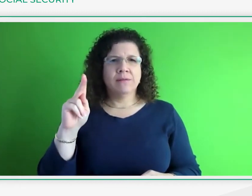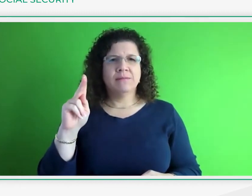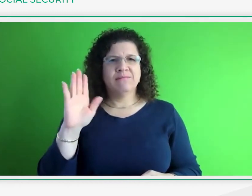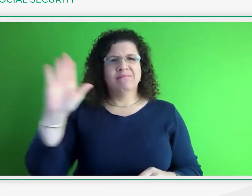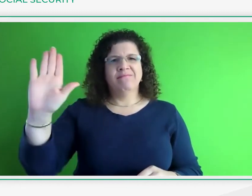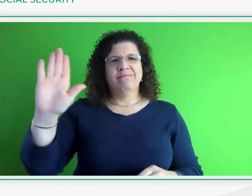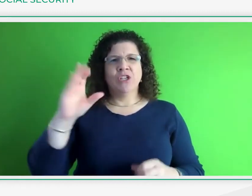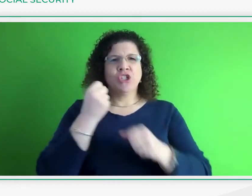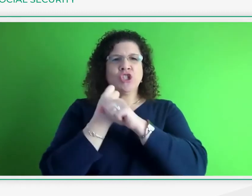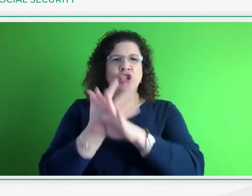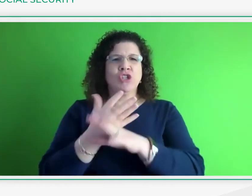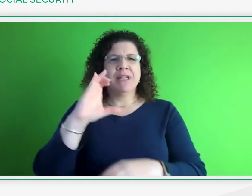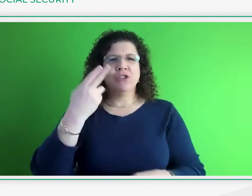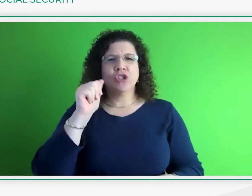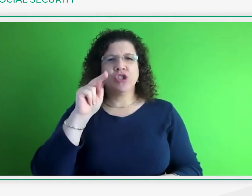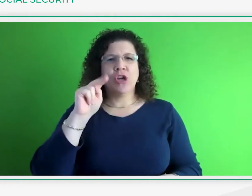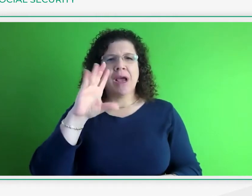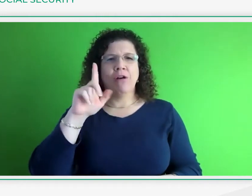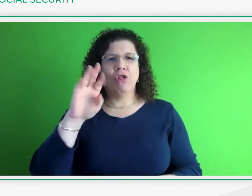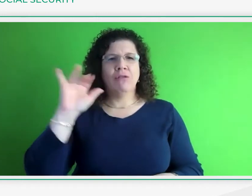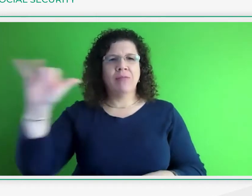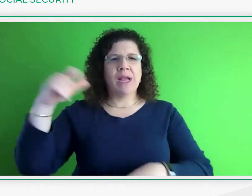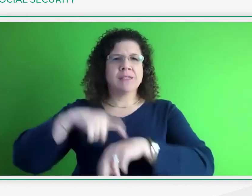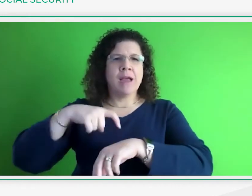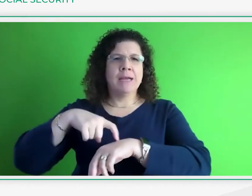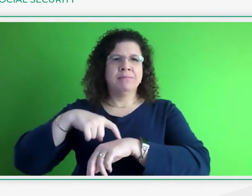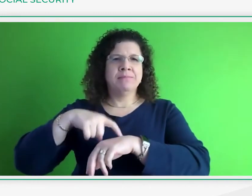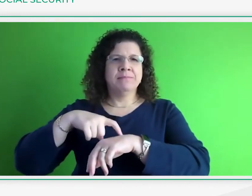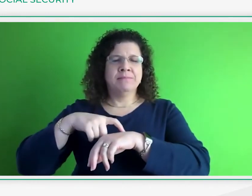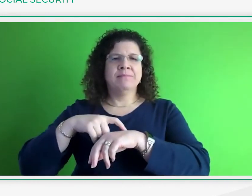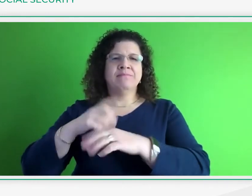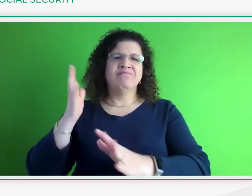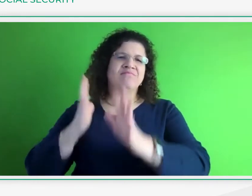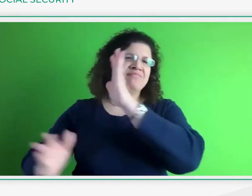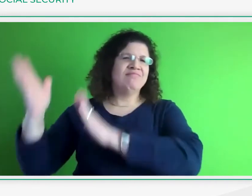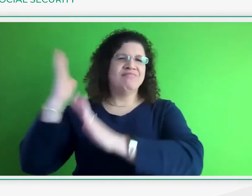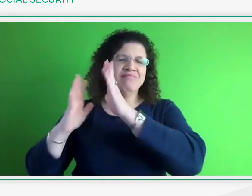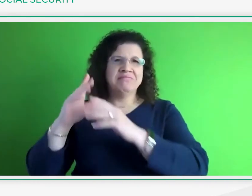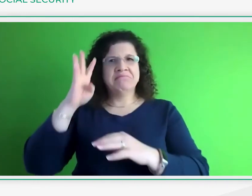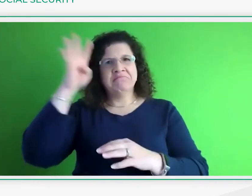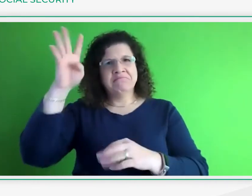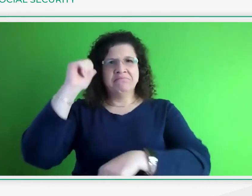Mr. Otto von Bismarck, was actually in Germany at the time, a long time ago.